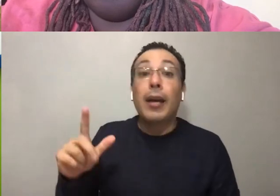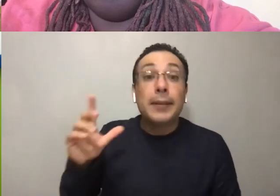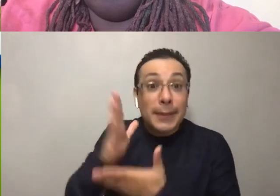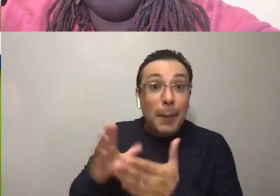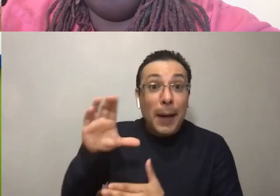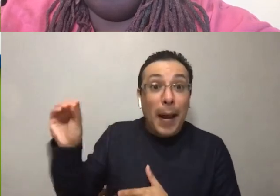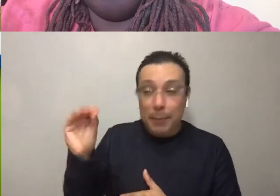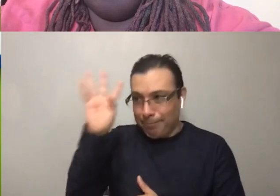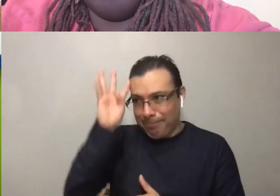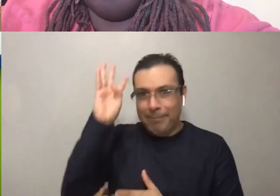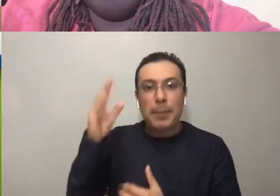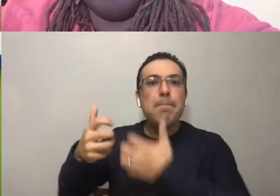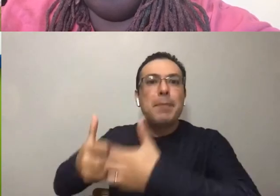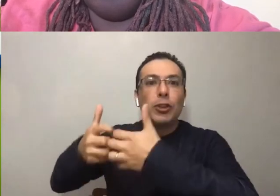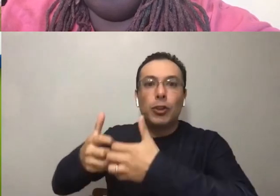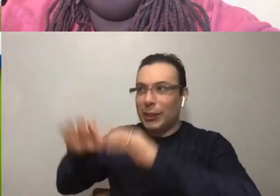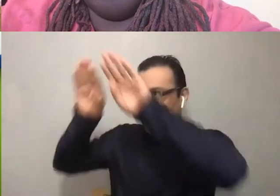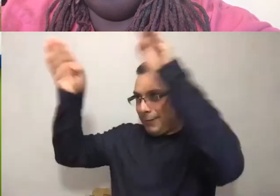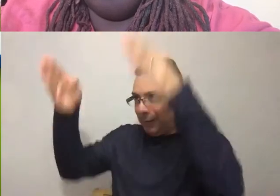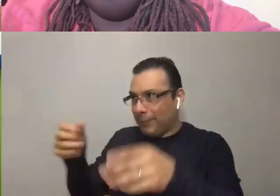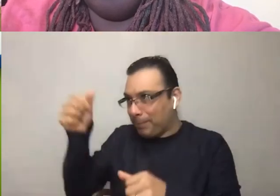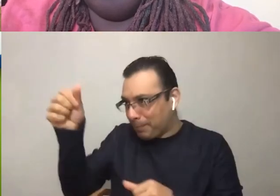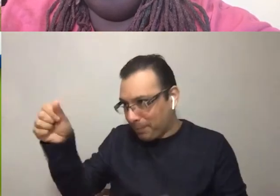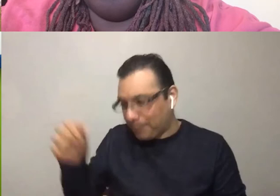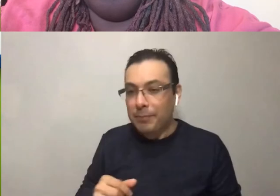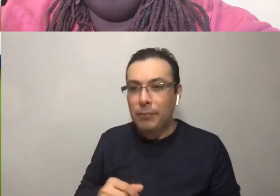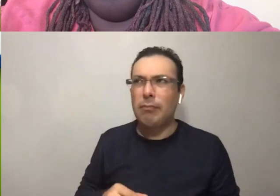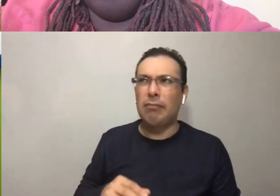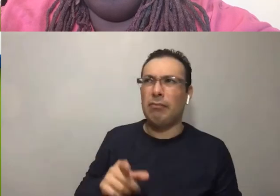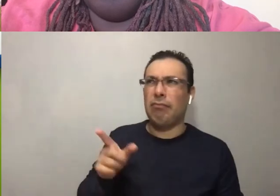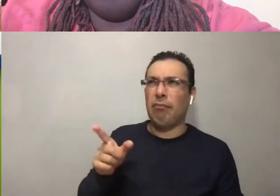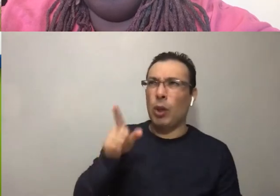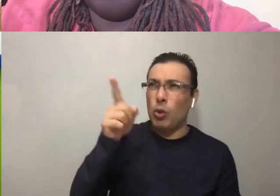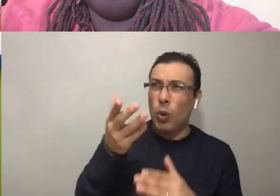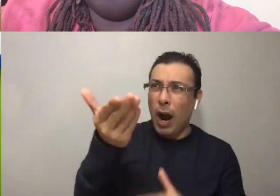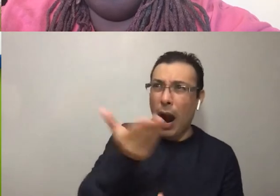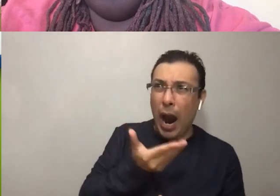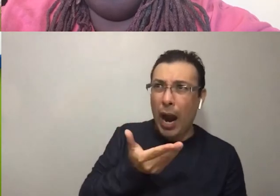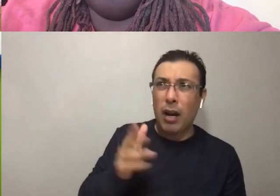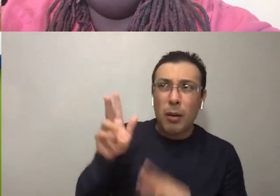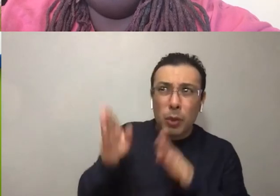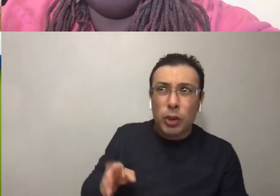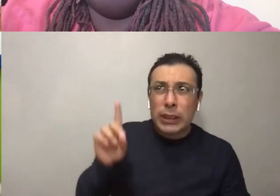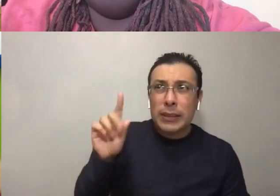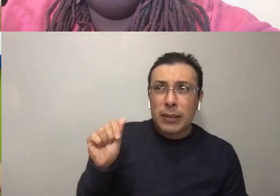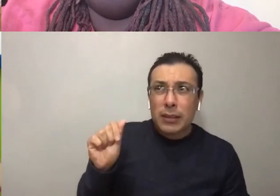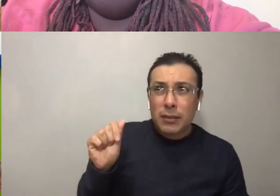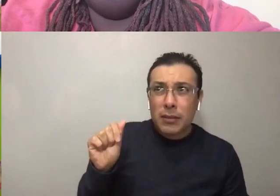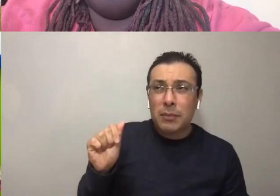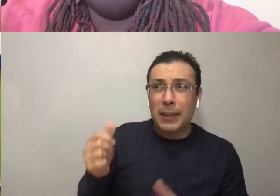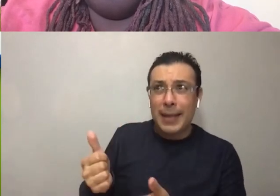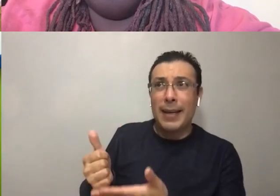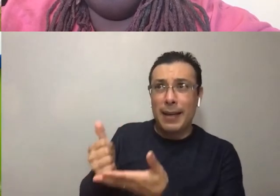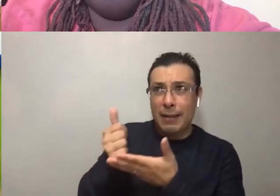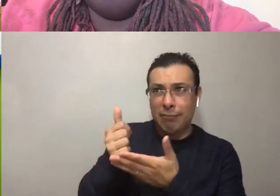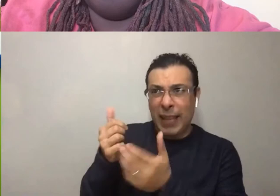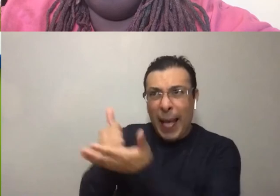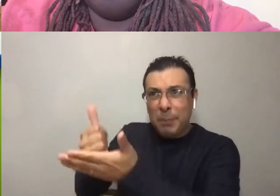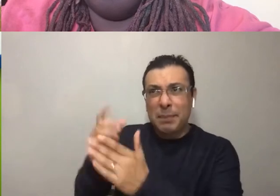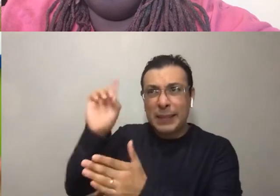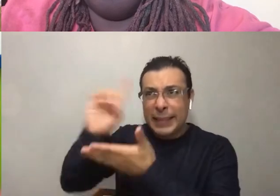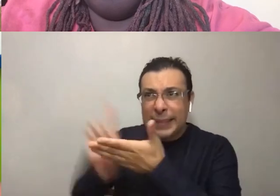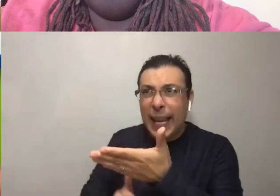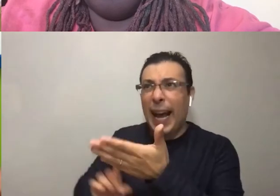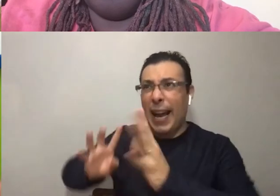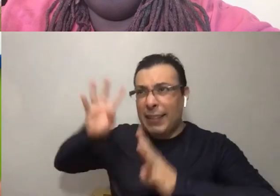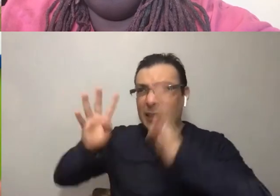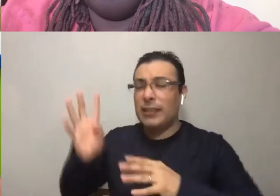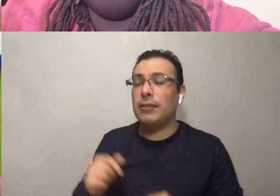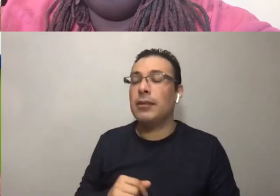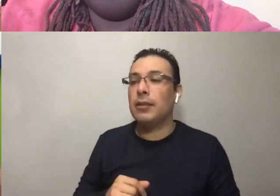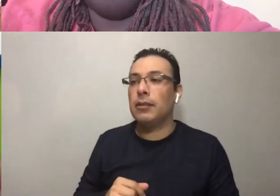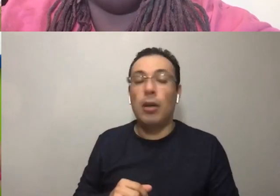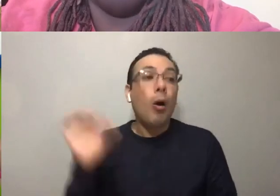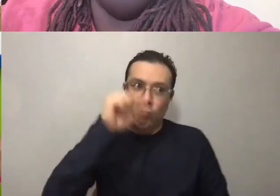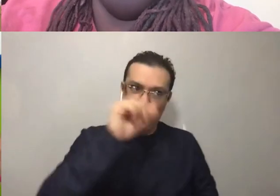And they were like, “We did. We hired one consultant who's blind.” And I'm like, “Okay, not only does that guy not speak for all people with disabilities, he can’t even speak for all blind people. He's just telling you what works for him.”